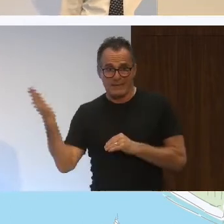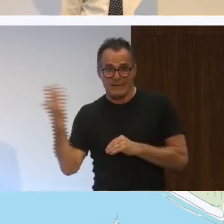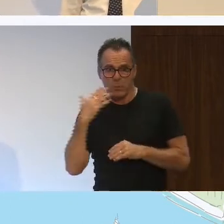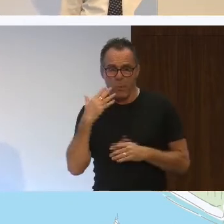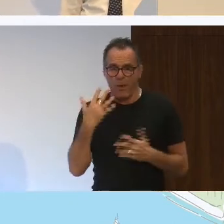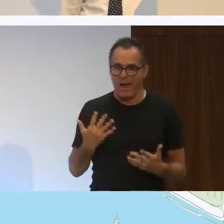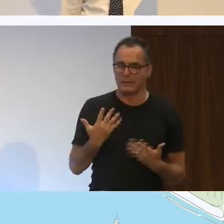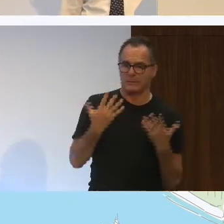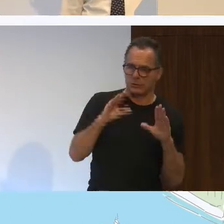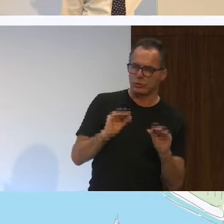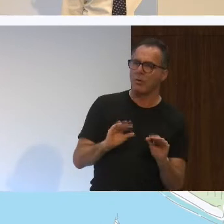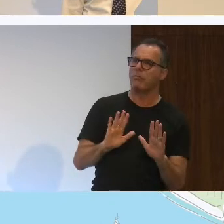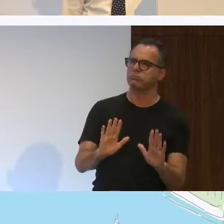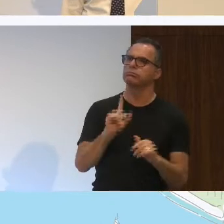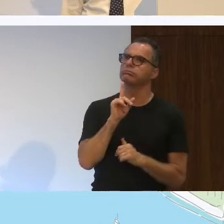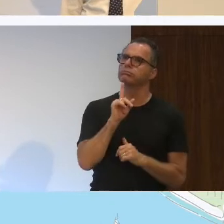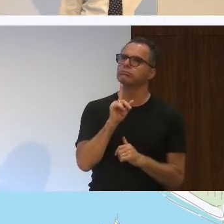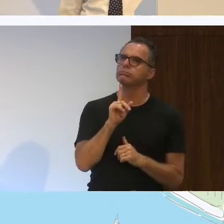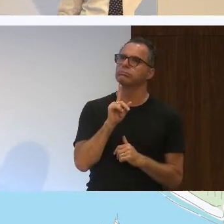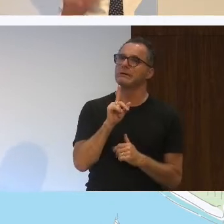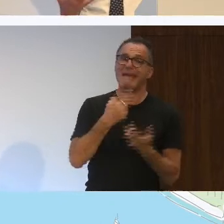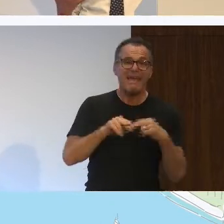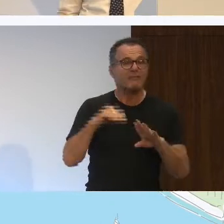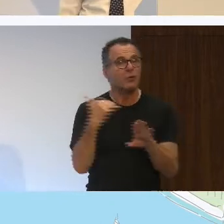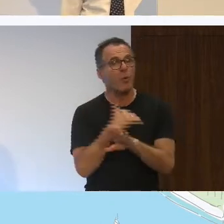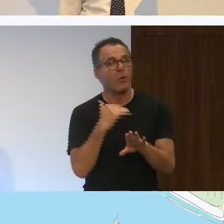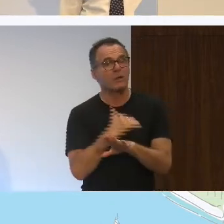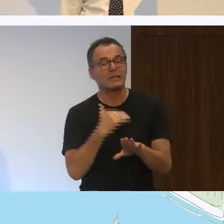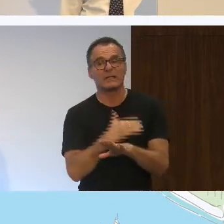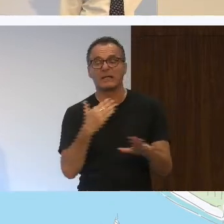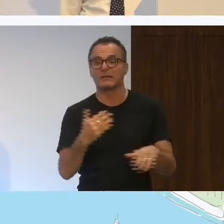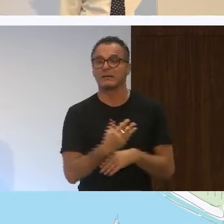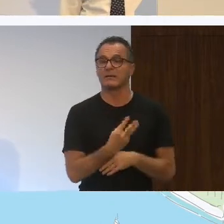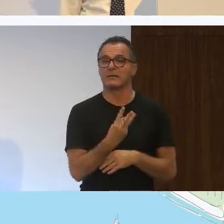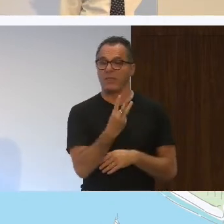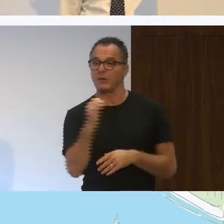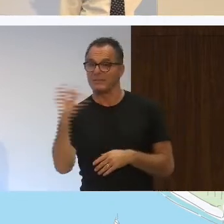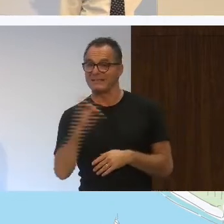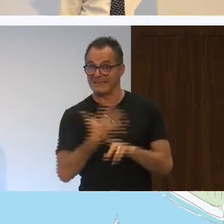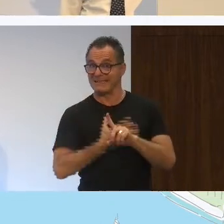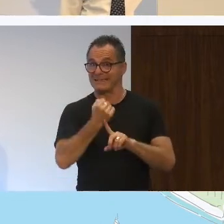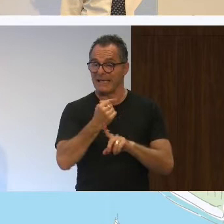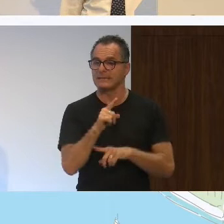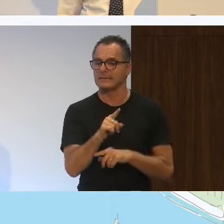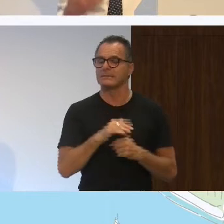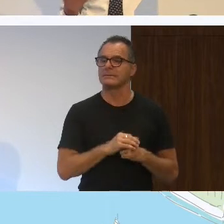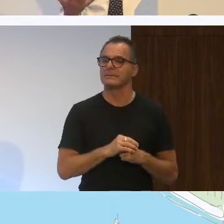We stop them essentially if they're not working by at least 30%. And if people's